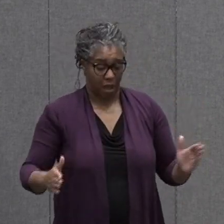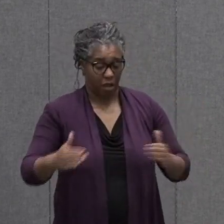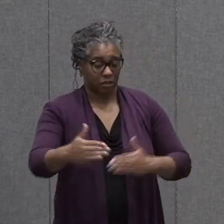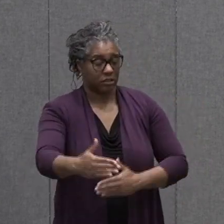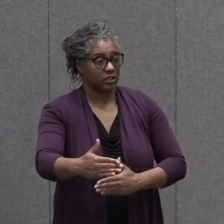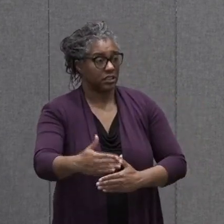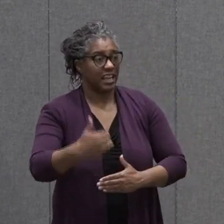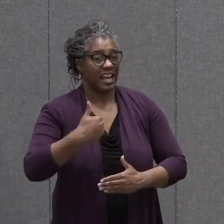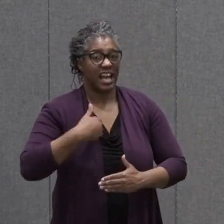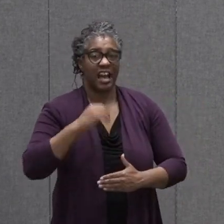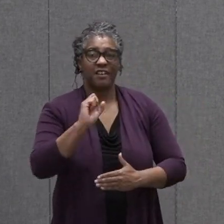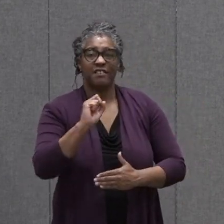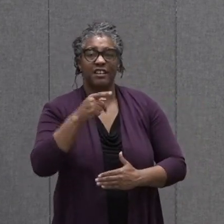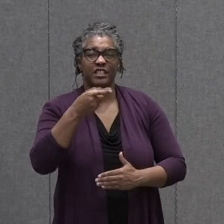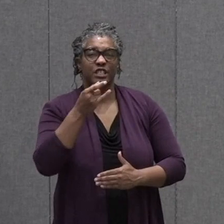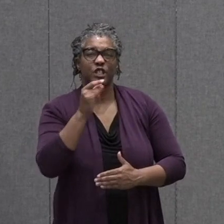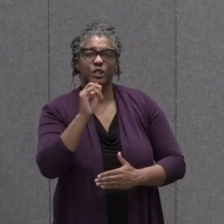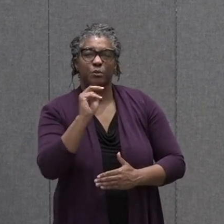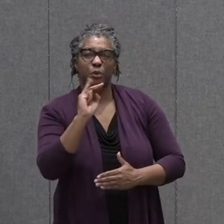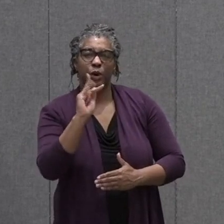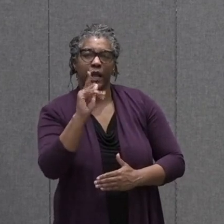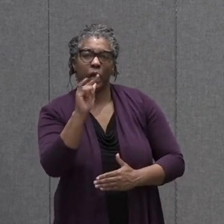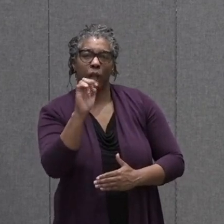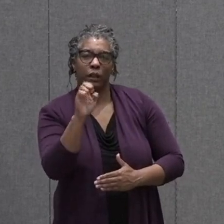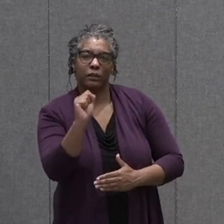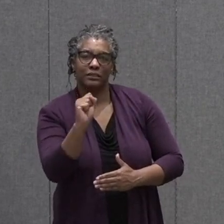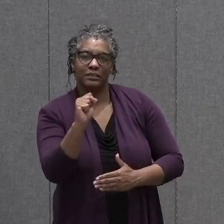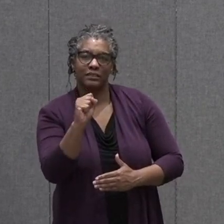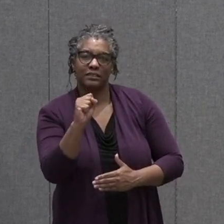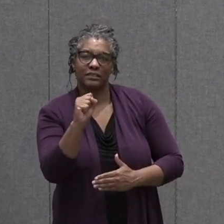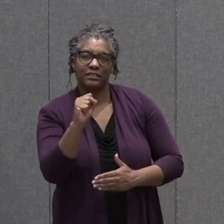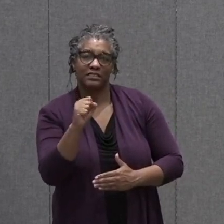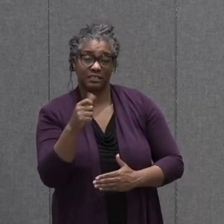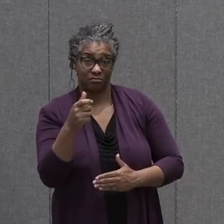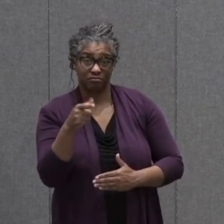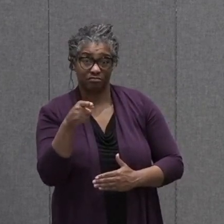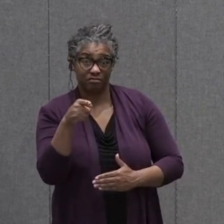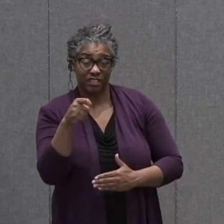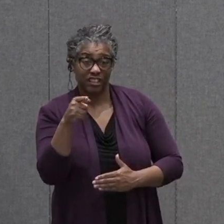What does that remind you of? Do you have a box of sprinkles that you play in?